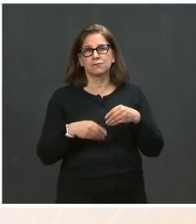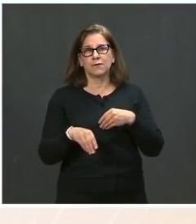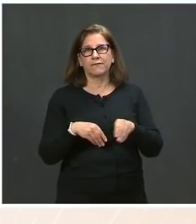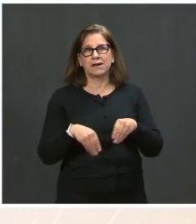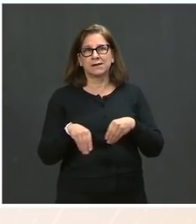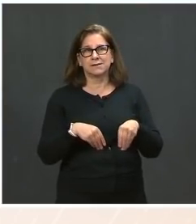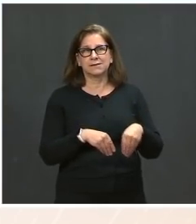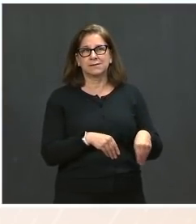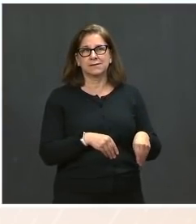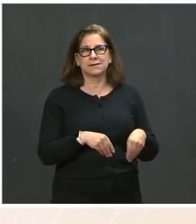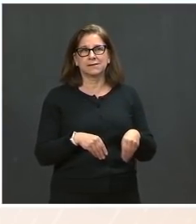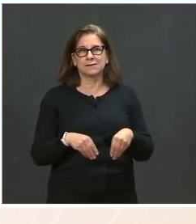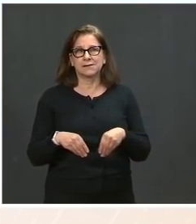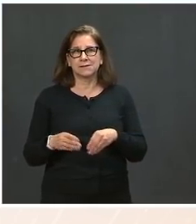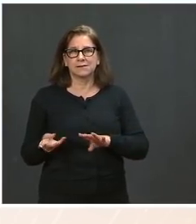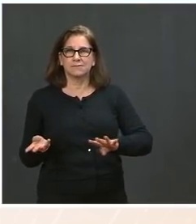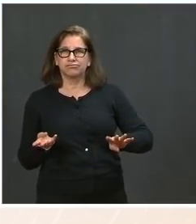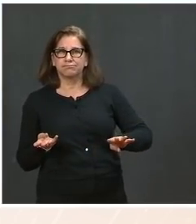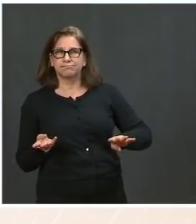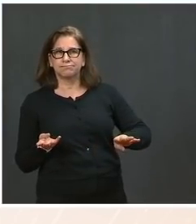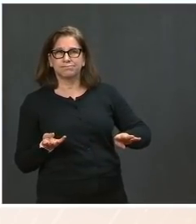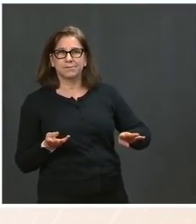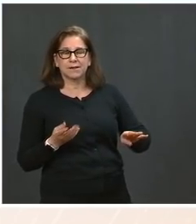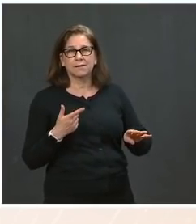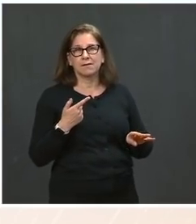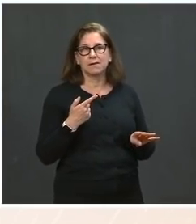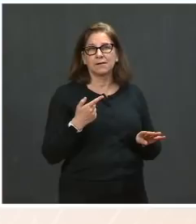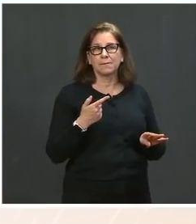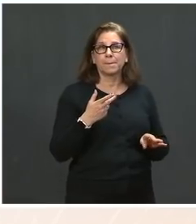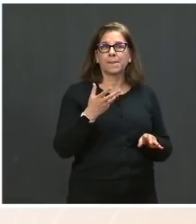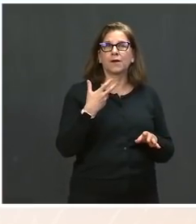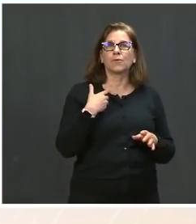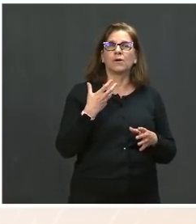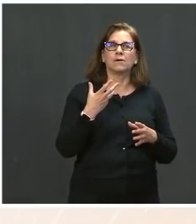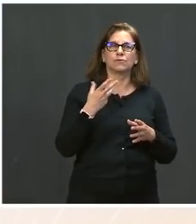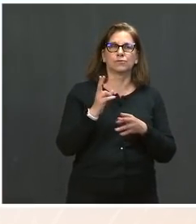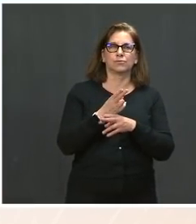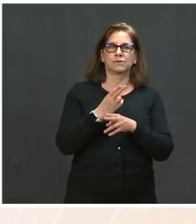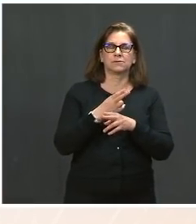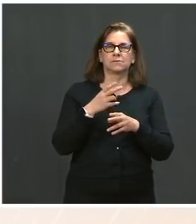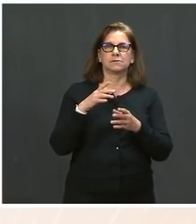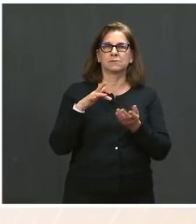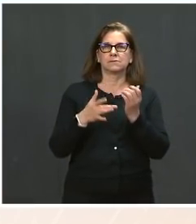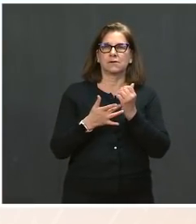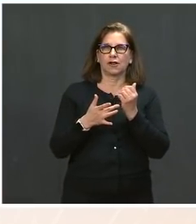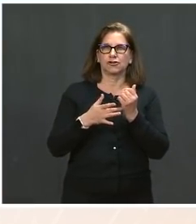Those technologies, including automatic braking systems, speed limiters, were recommended on Tuesday